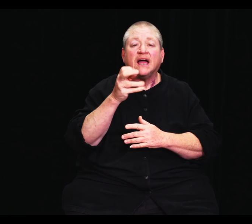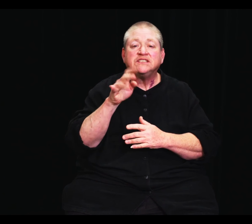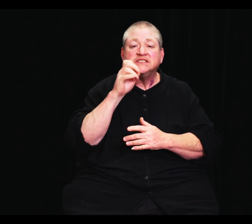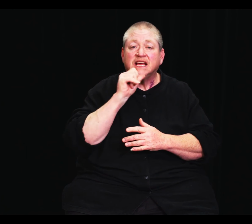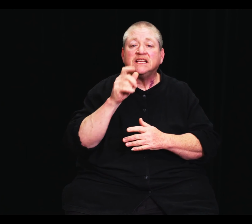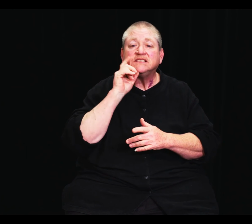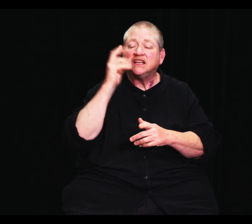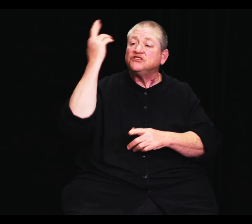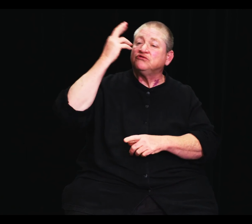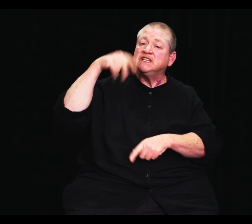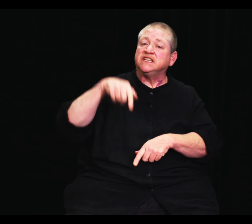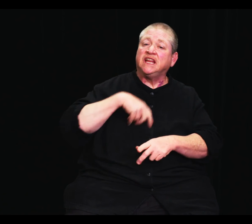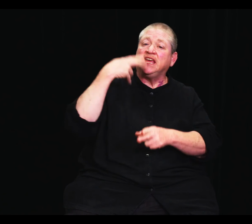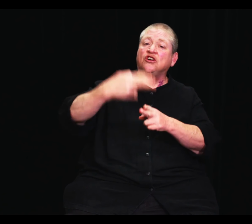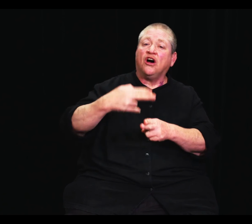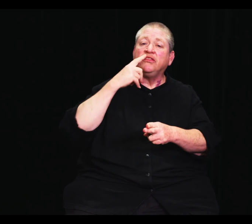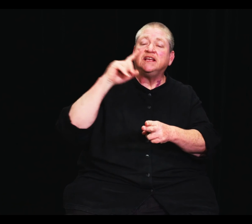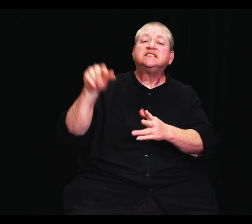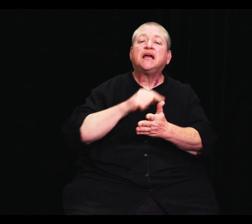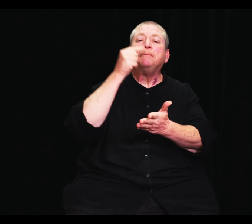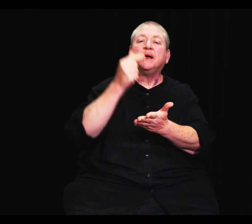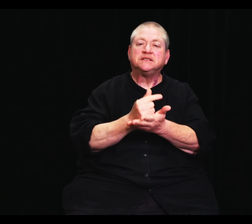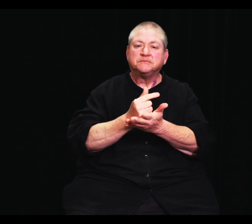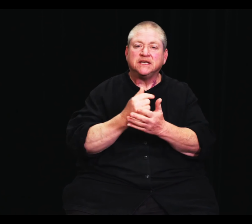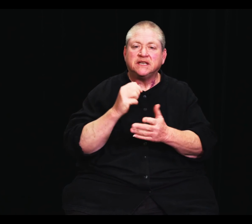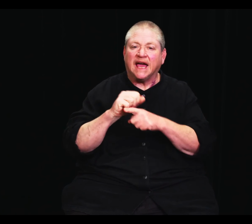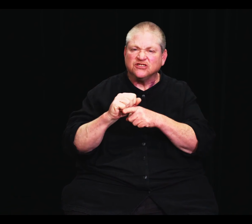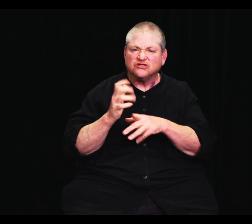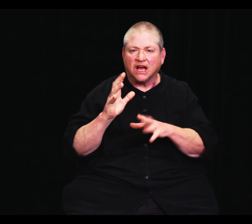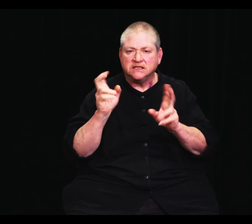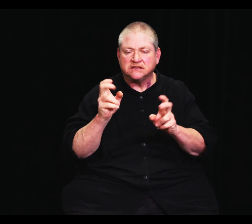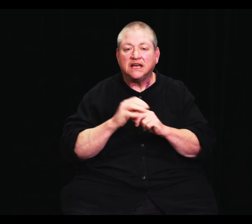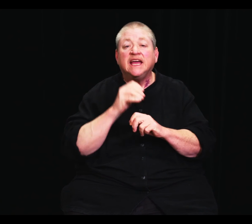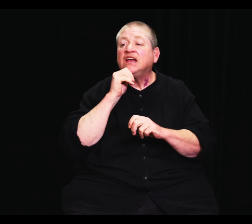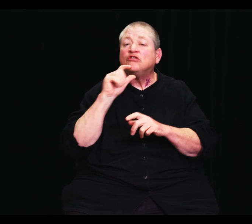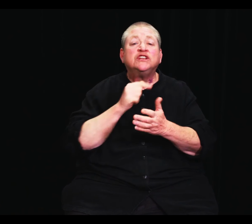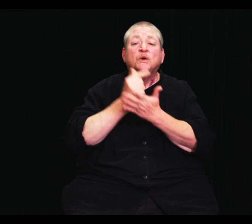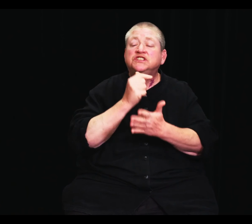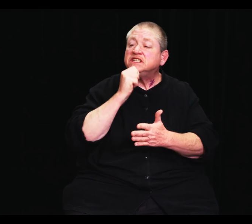we finally made it to our commencement ceremony. Orrin Hatchett states there is a good reason